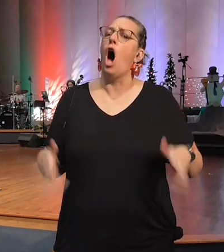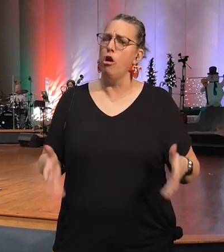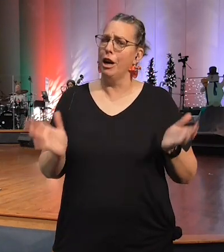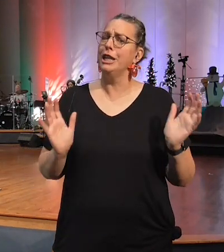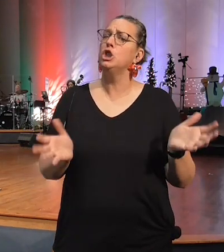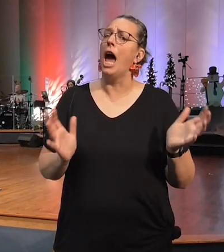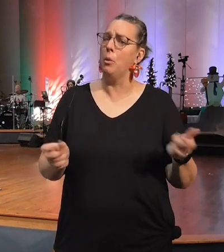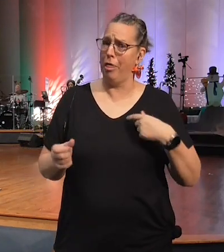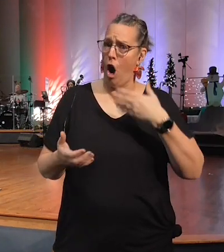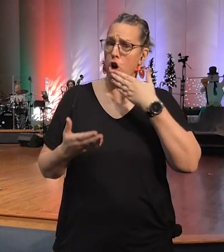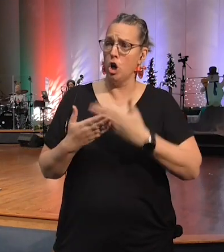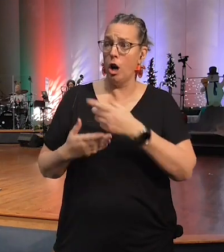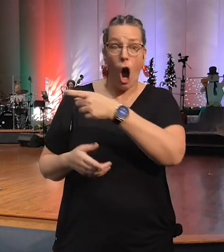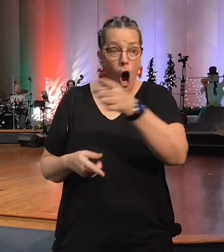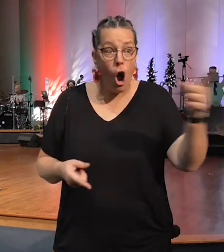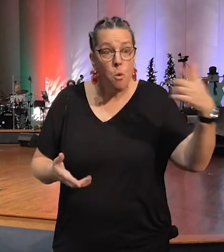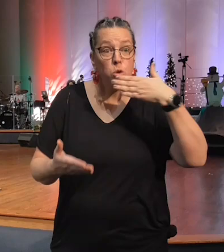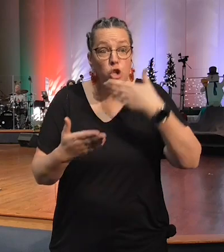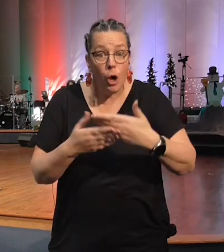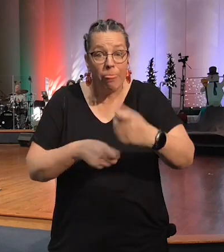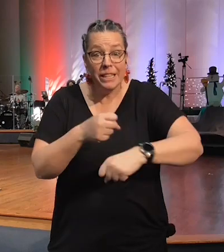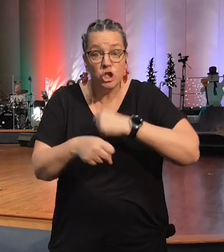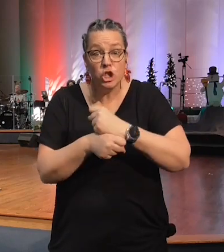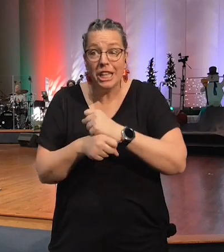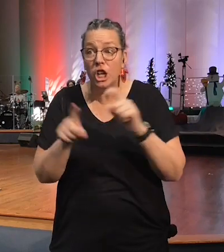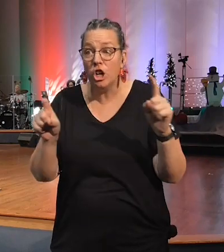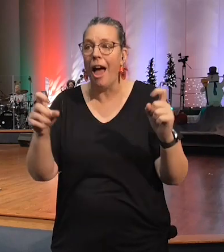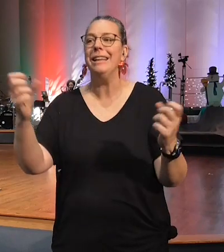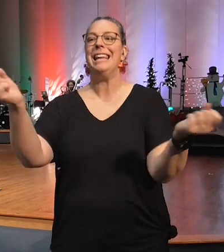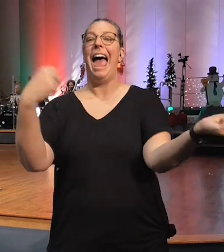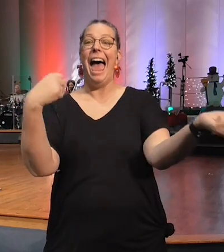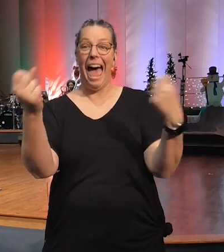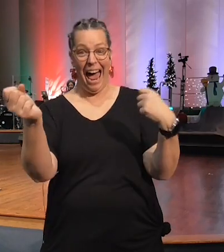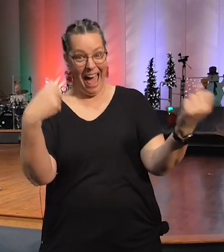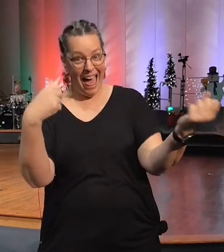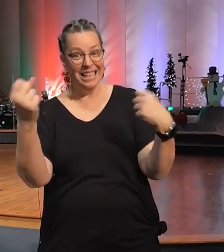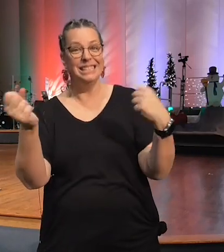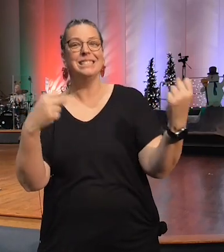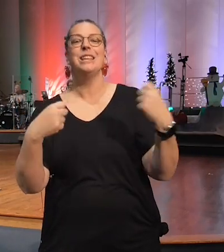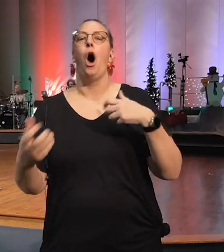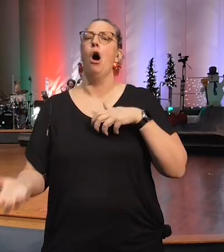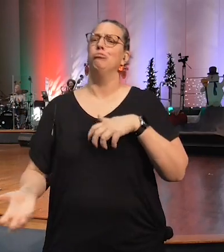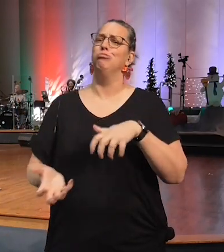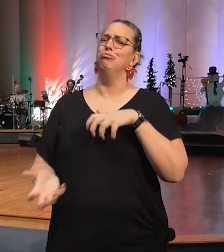good this year well the ones I've talked to so far have been good have you been good this